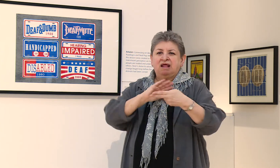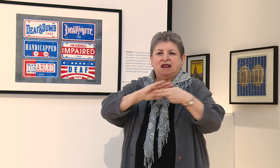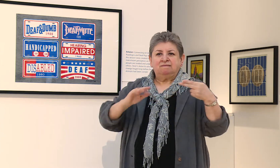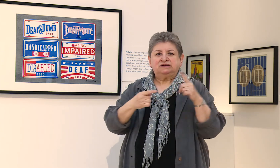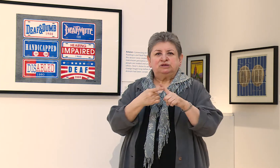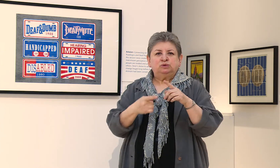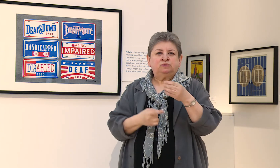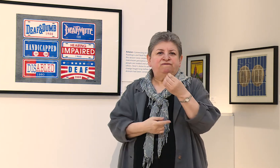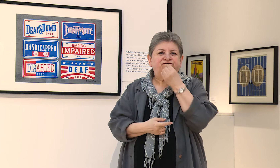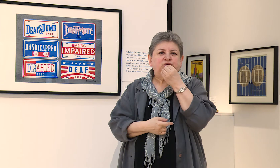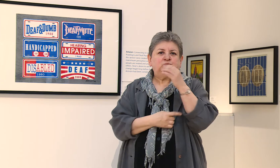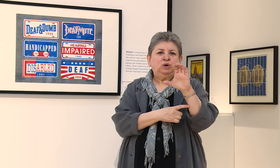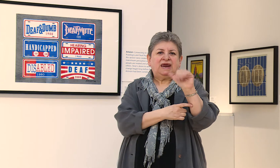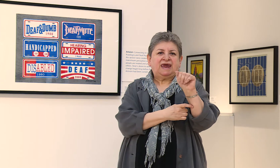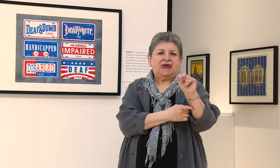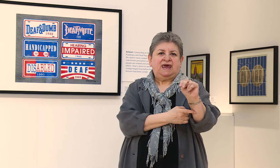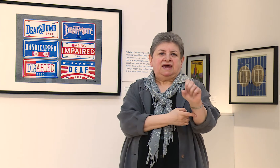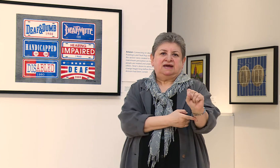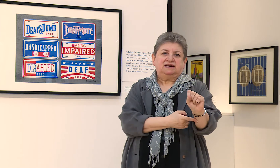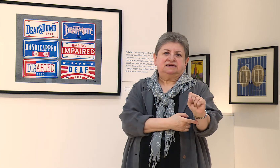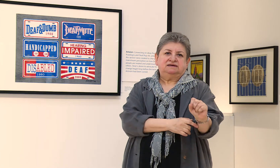Leave the labels to food cans.